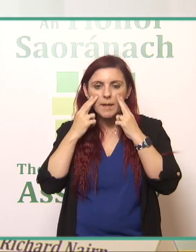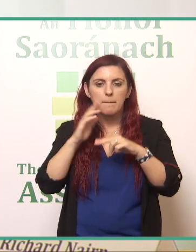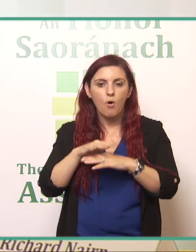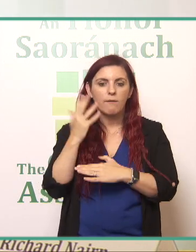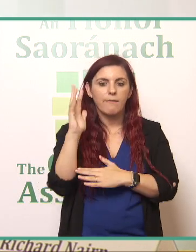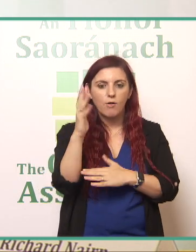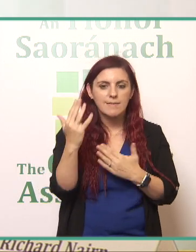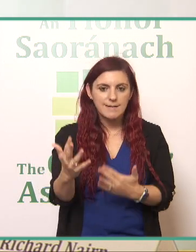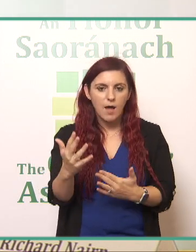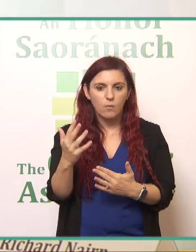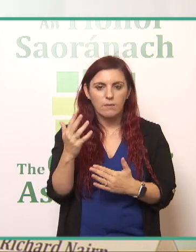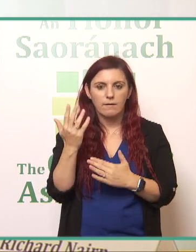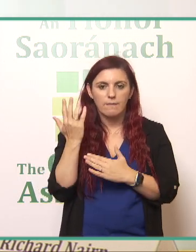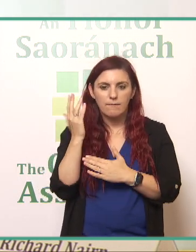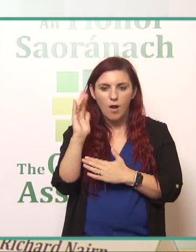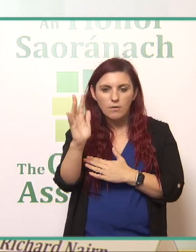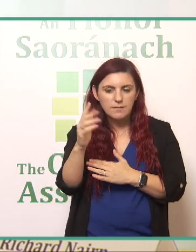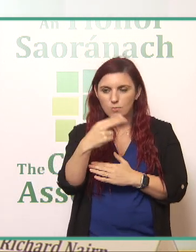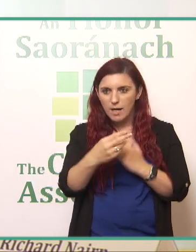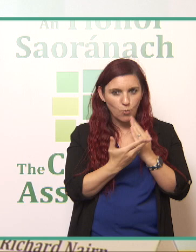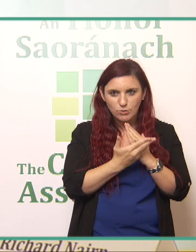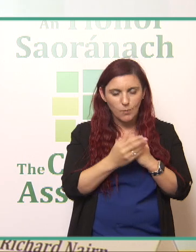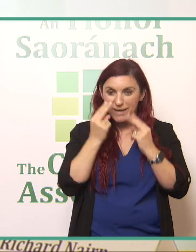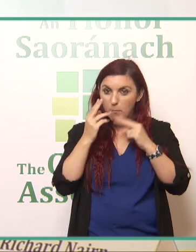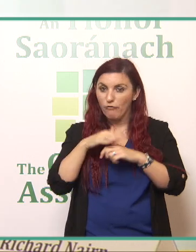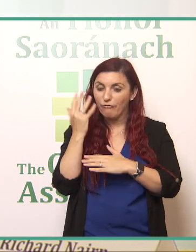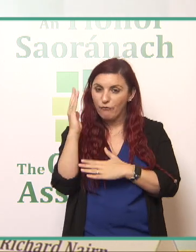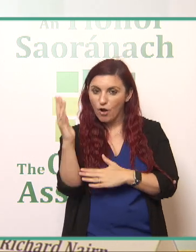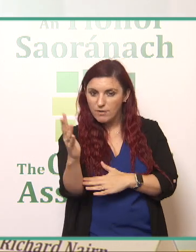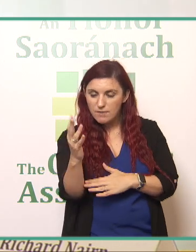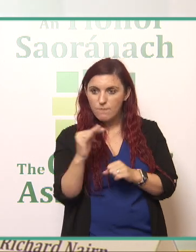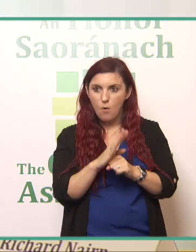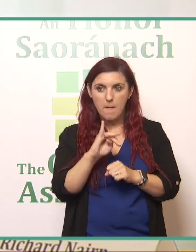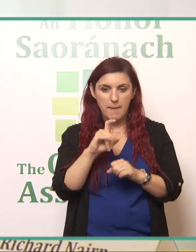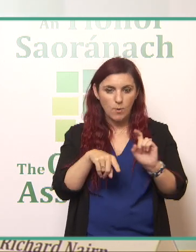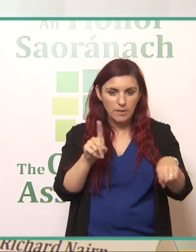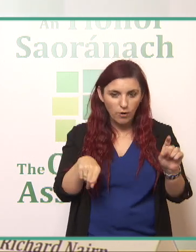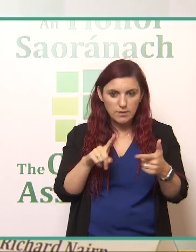more for us and Woodlands throughout Ireland. We need them for Not only would we need them for biodiversity? We need them for carbon and